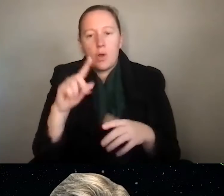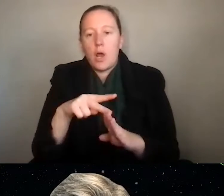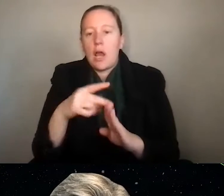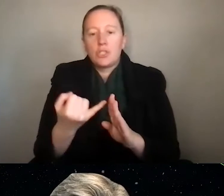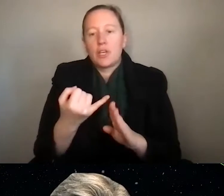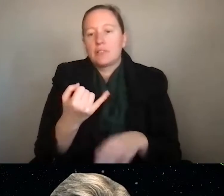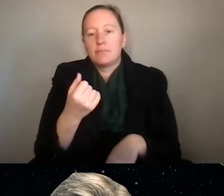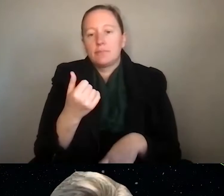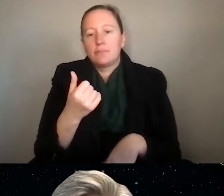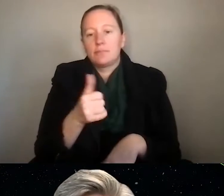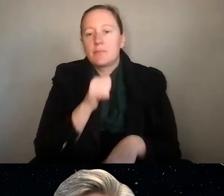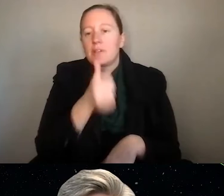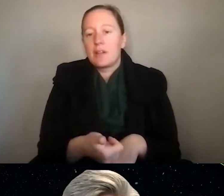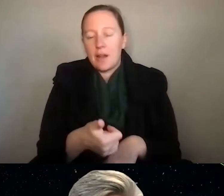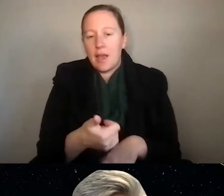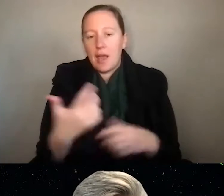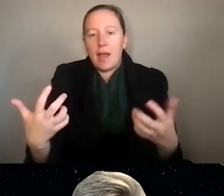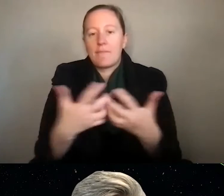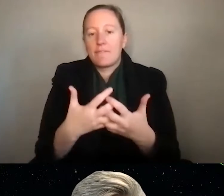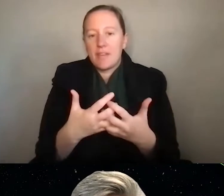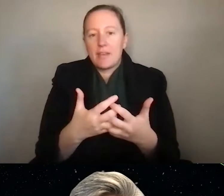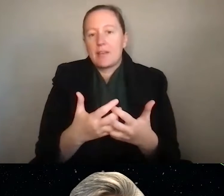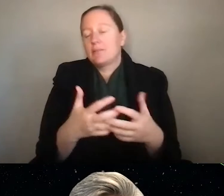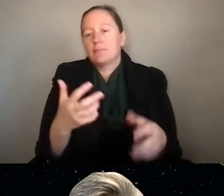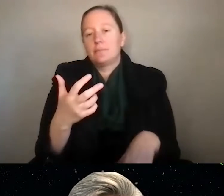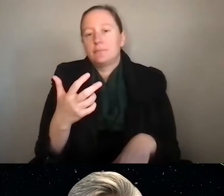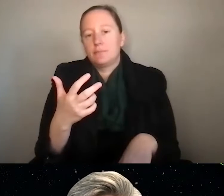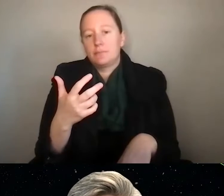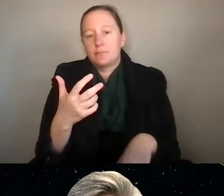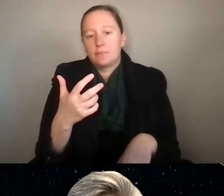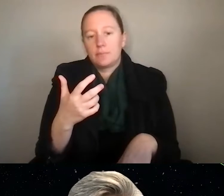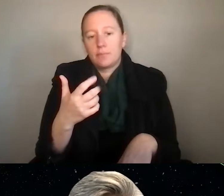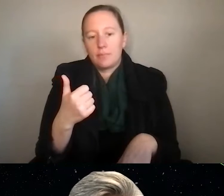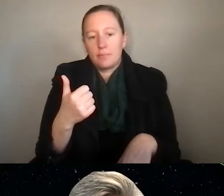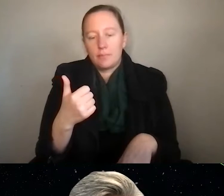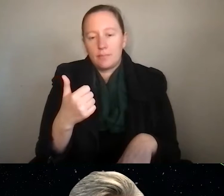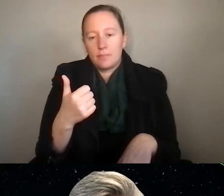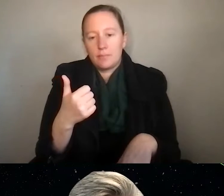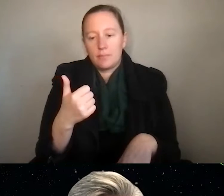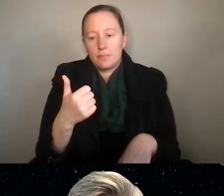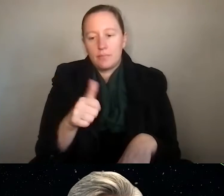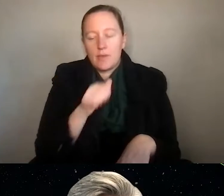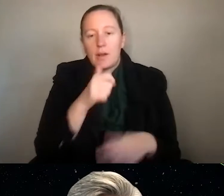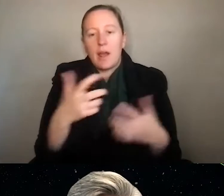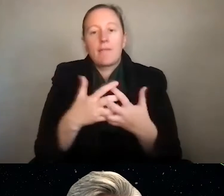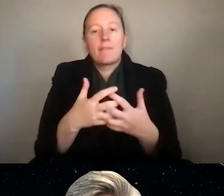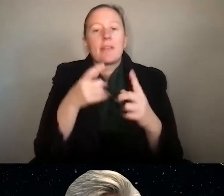it doesn't apply to the goals of the program or the division specific,